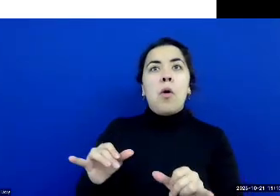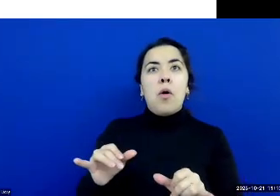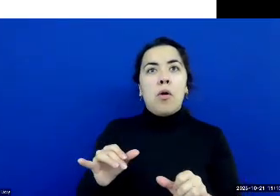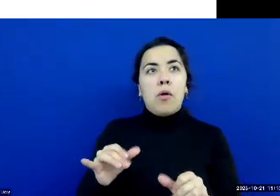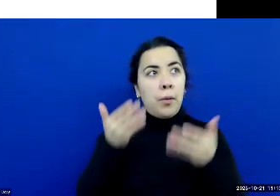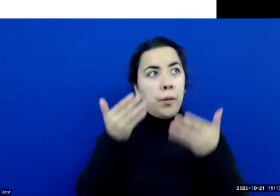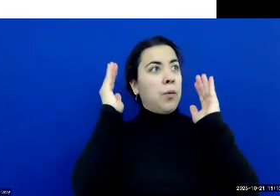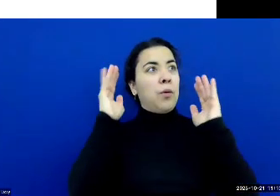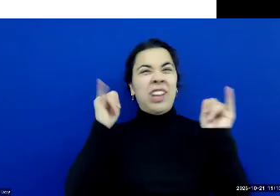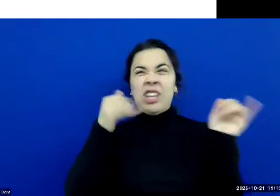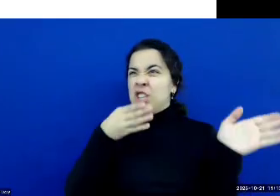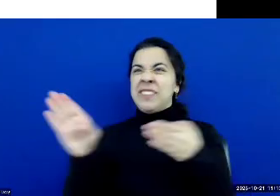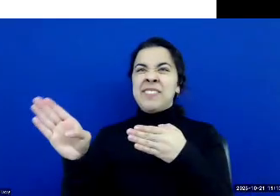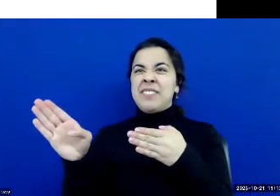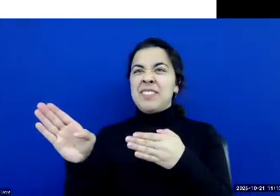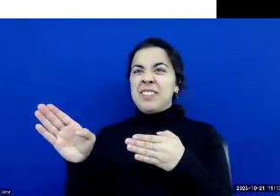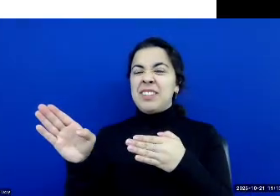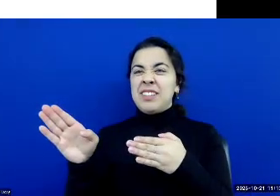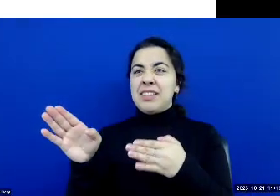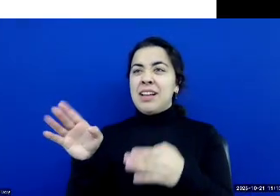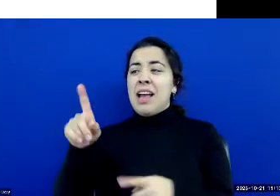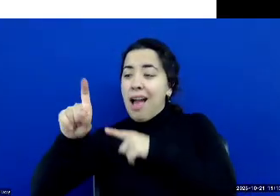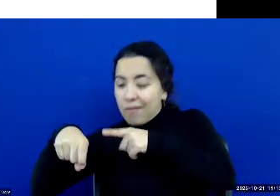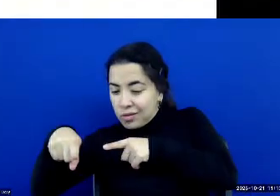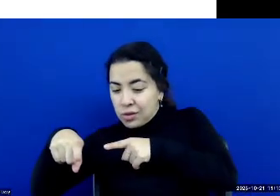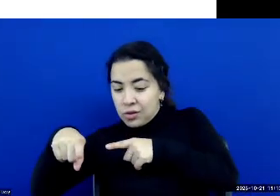Kathleen DeForest: And that's a big shift in just that little wording.